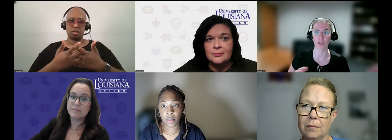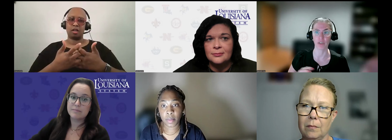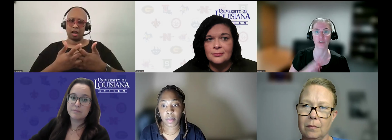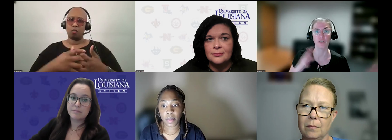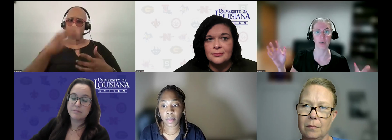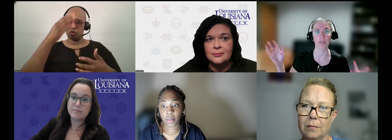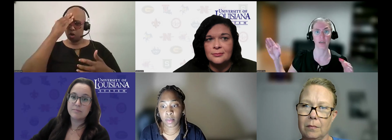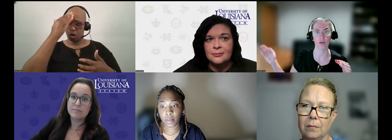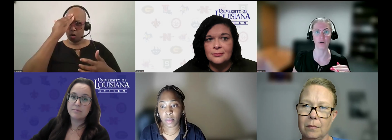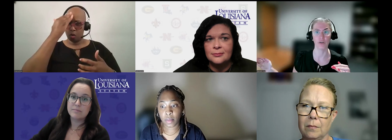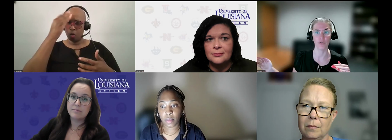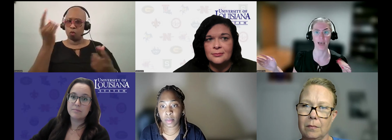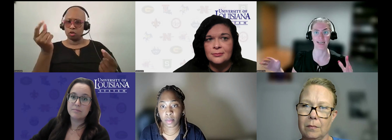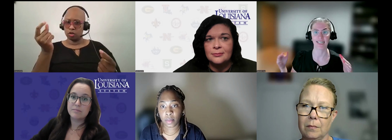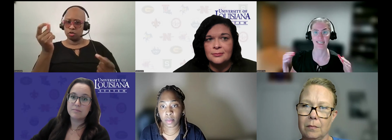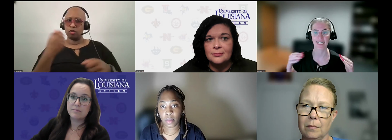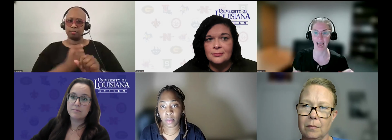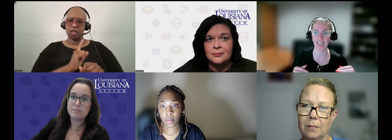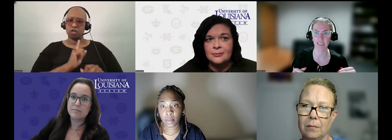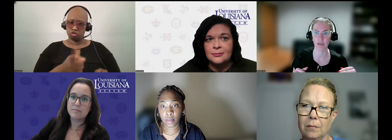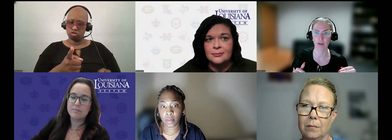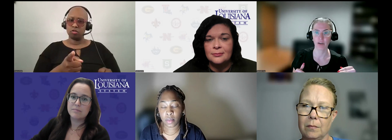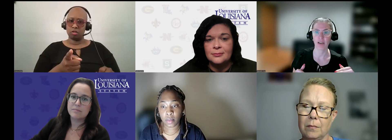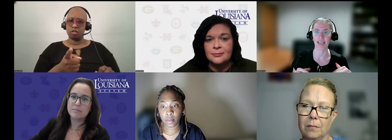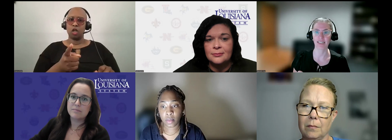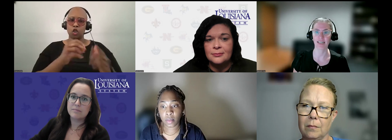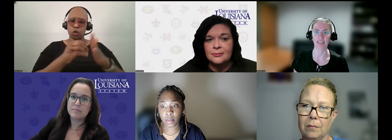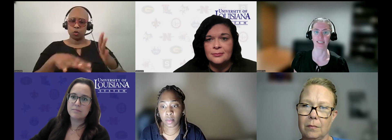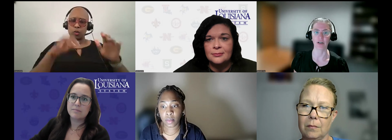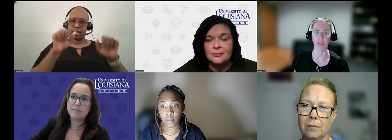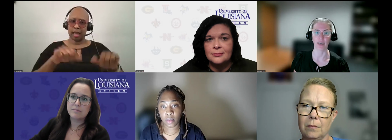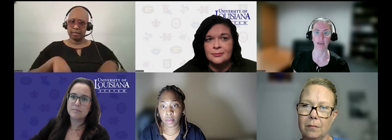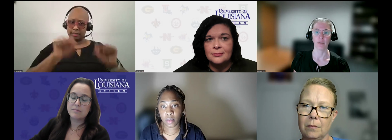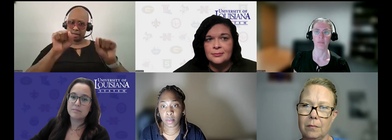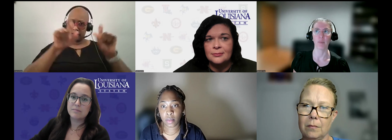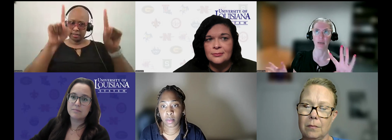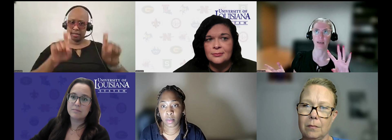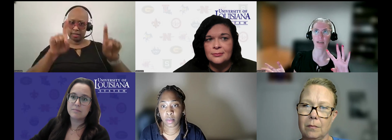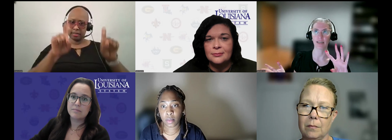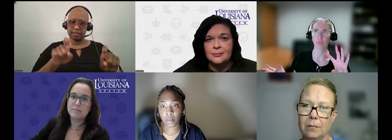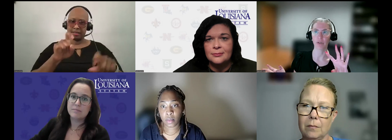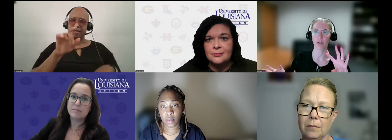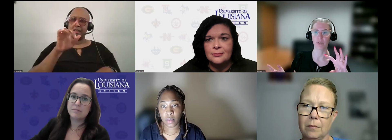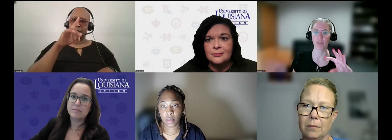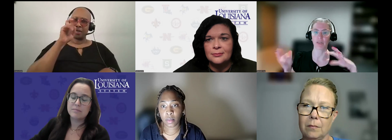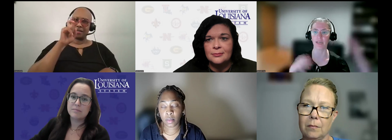the student can do that test because that's not necessarily making that accessible in terms of the